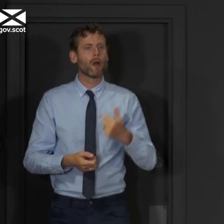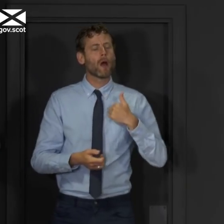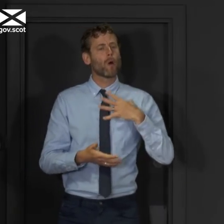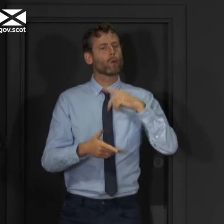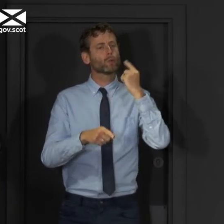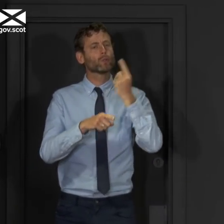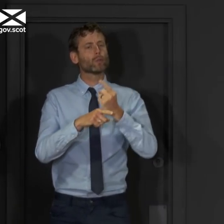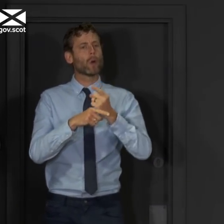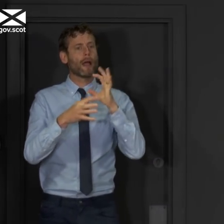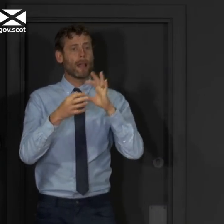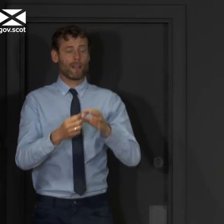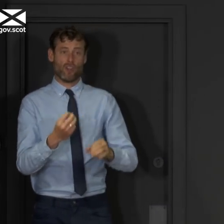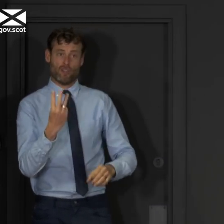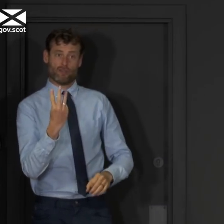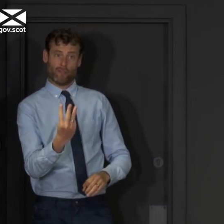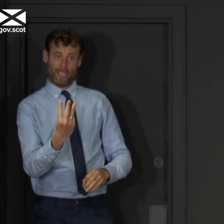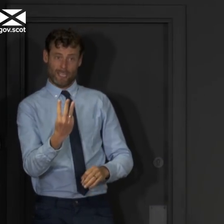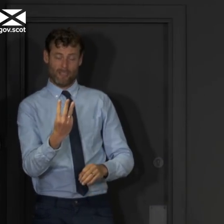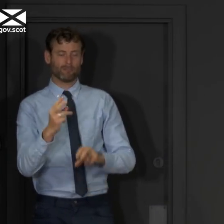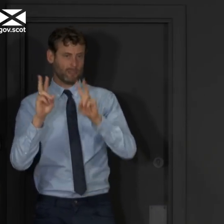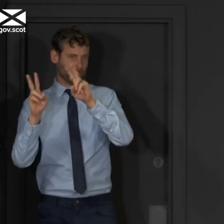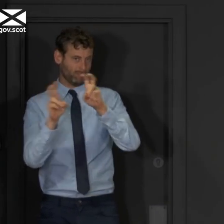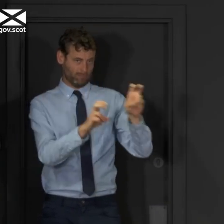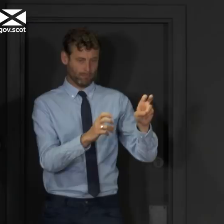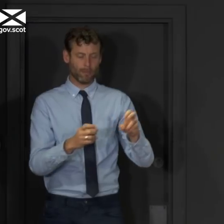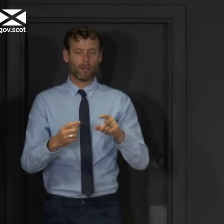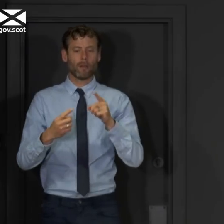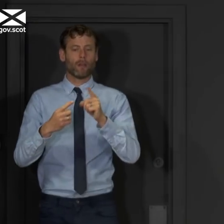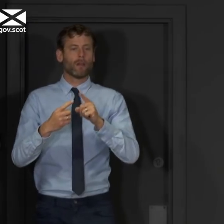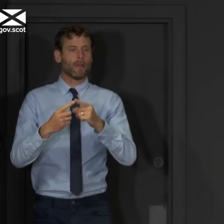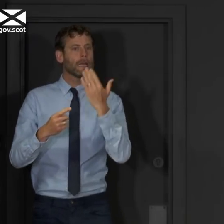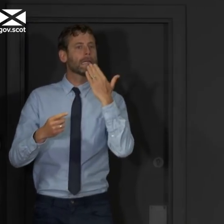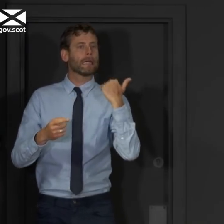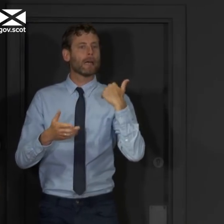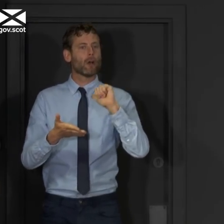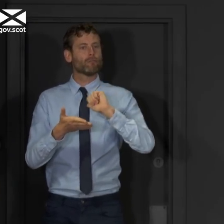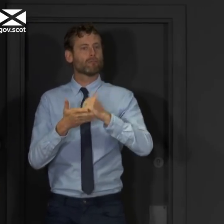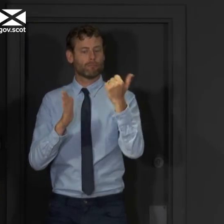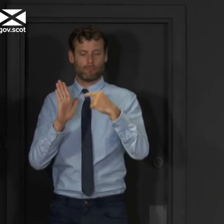firstly I will cover our latest report, which has just been published, on the 'R number';